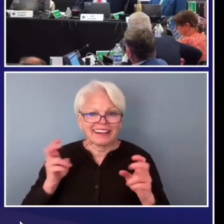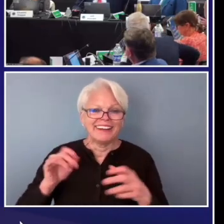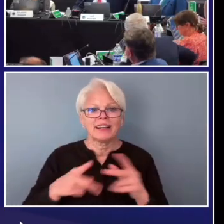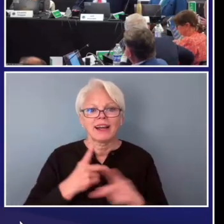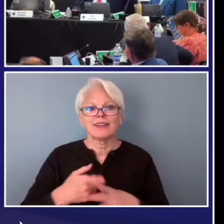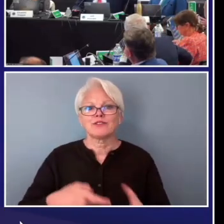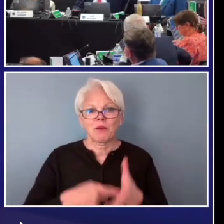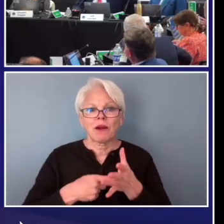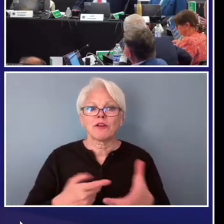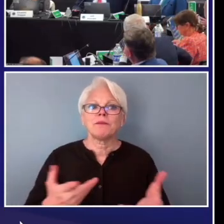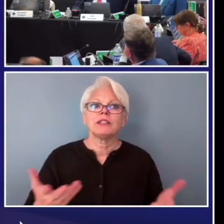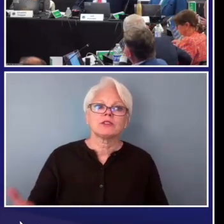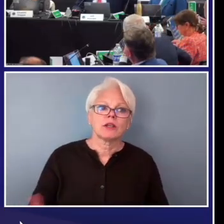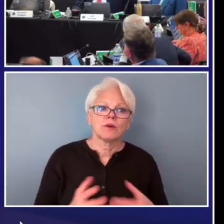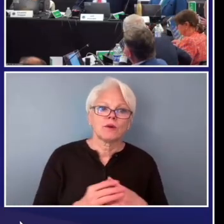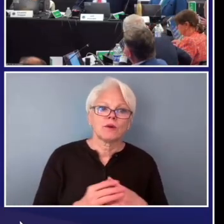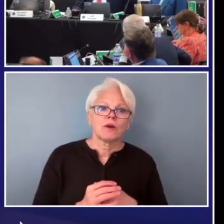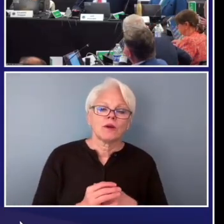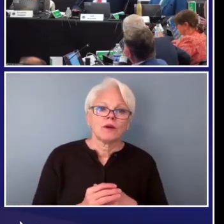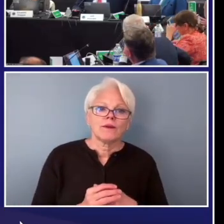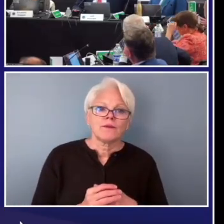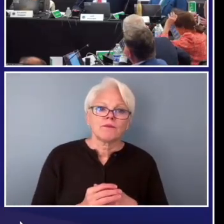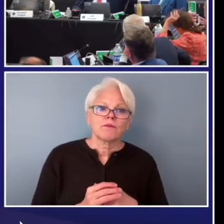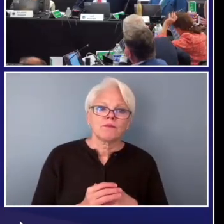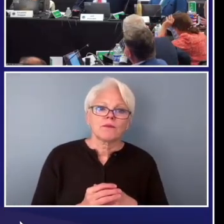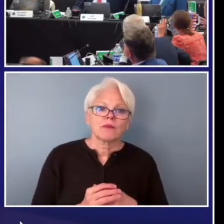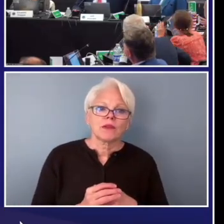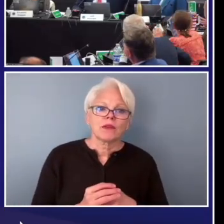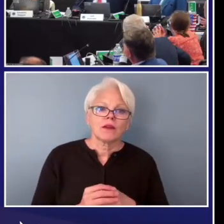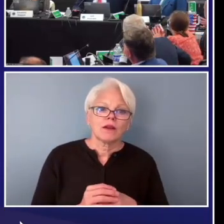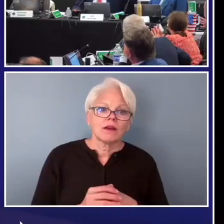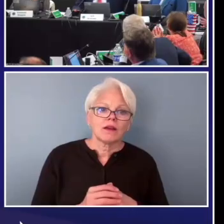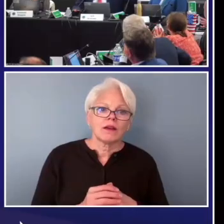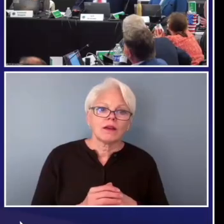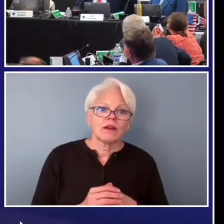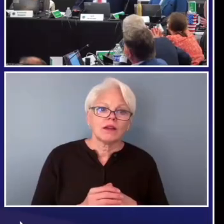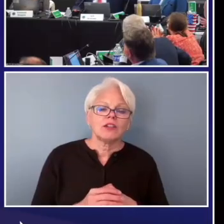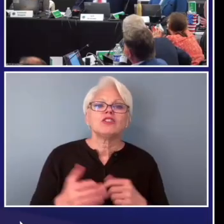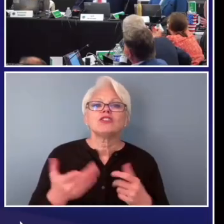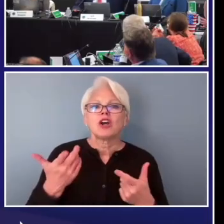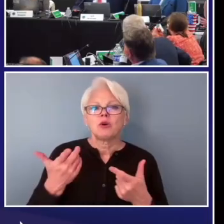And so we're, um, we were looking to undo that part, um,